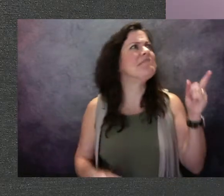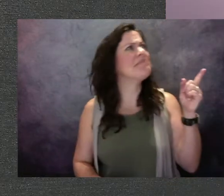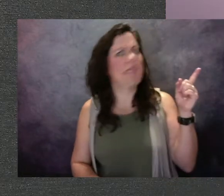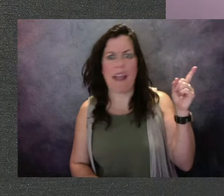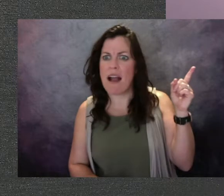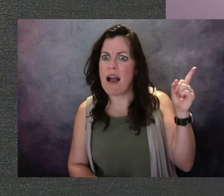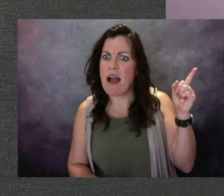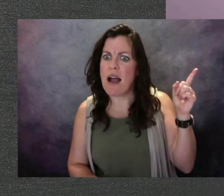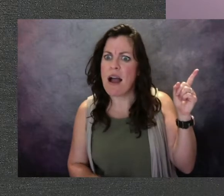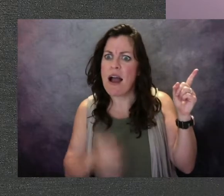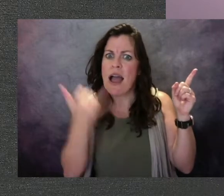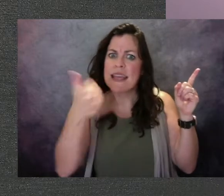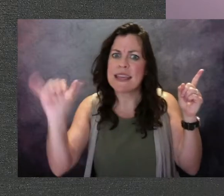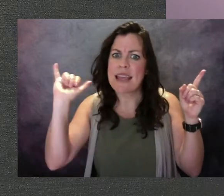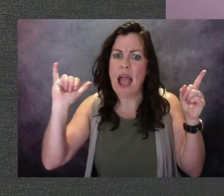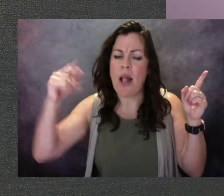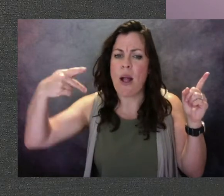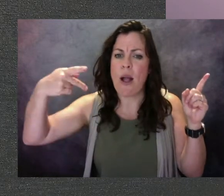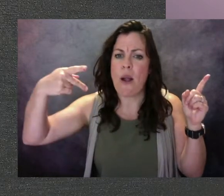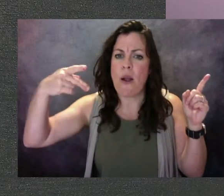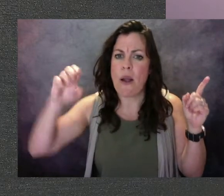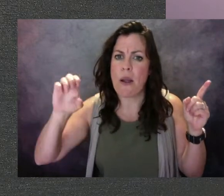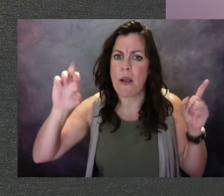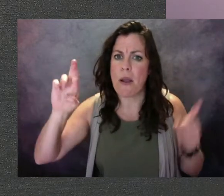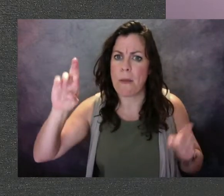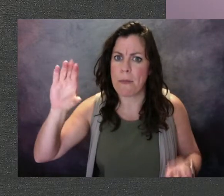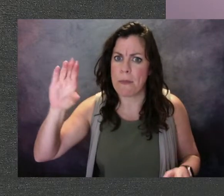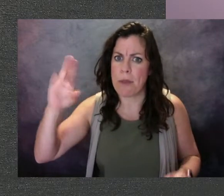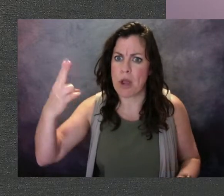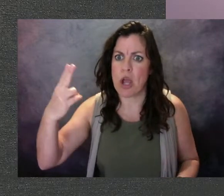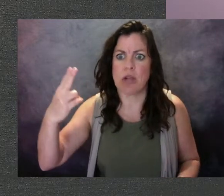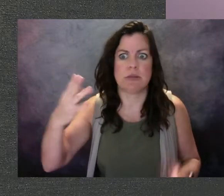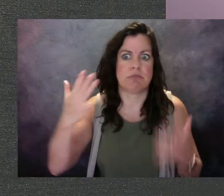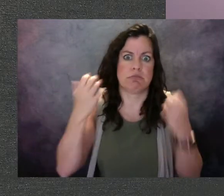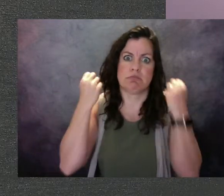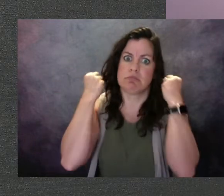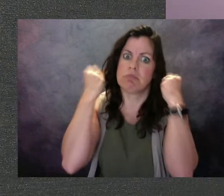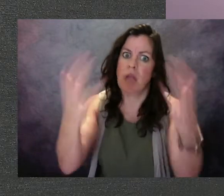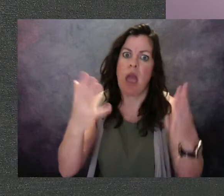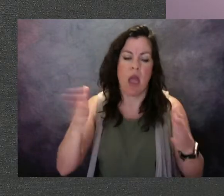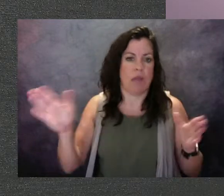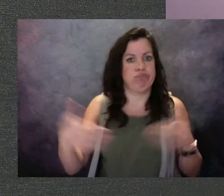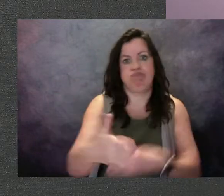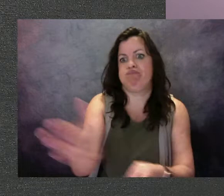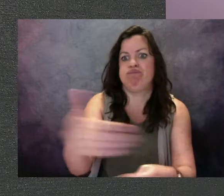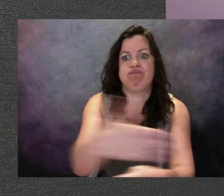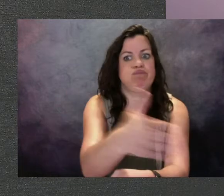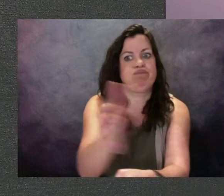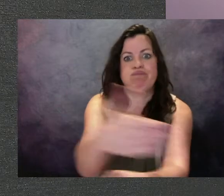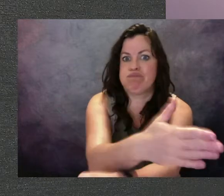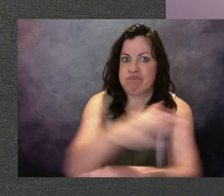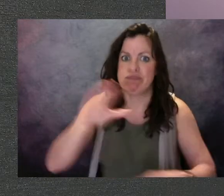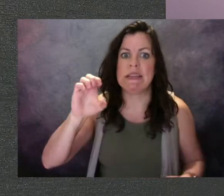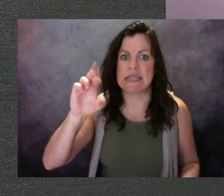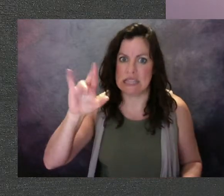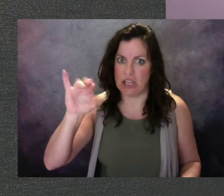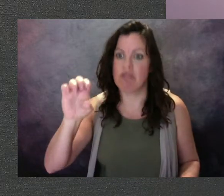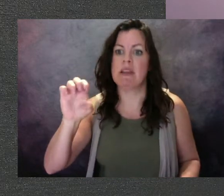This is a yellow perch. There's lots and lots of yellow perch in Lake Erie and something interesting about yellow perch is